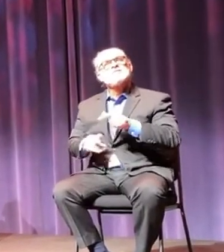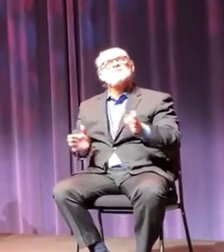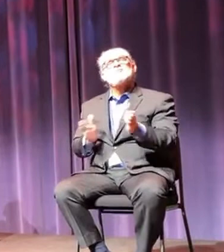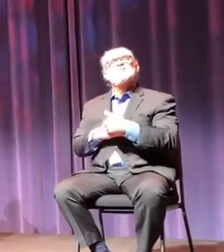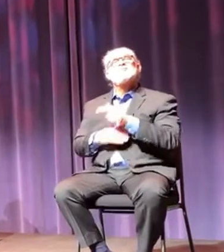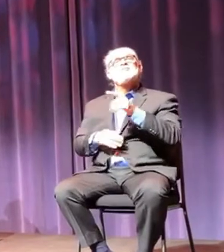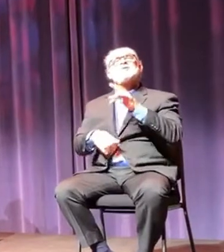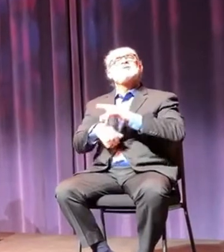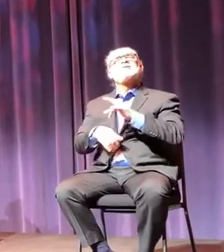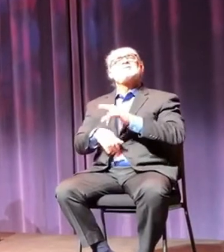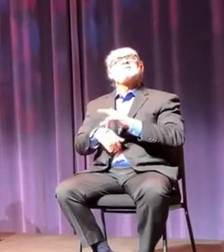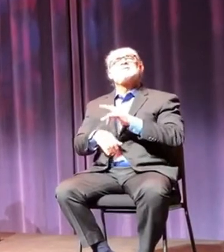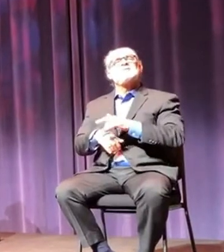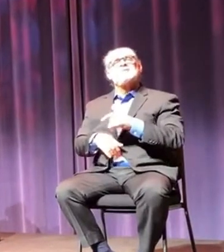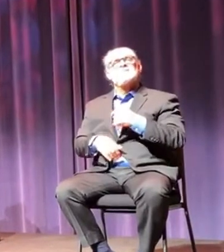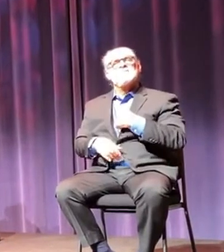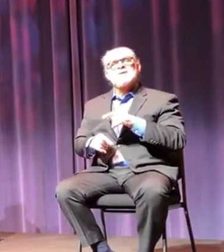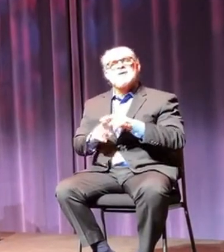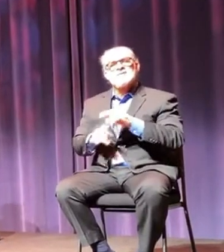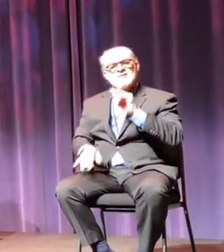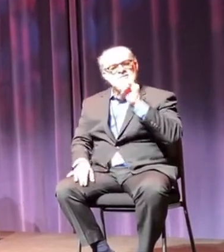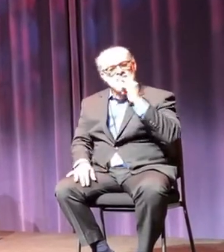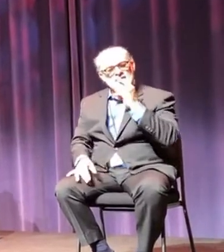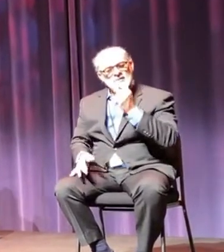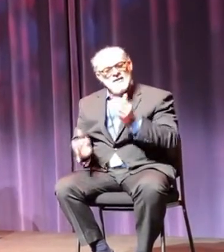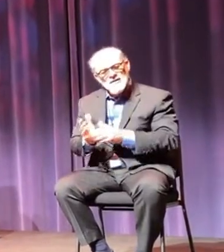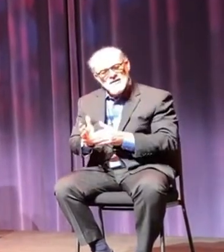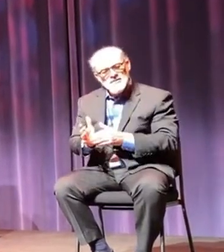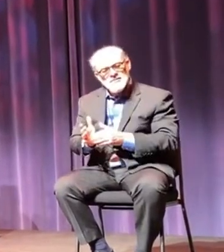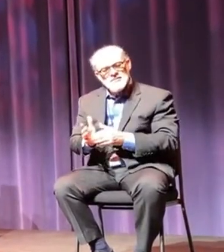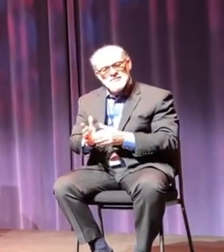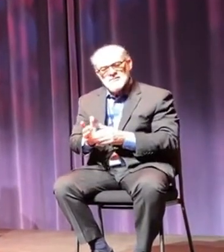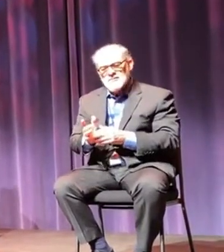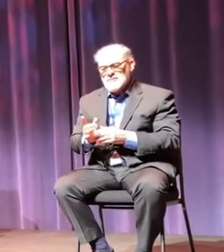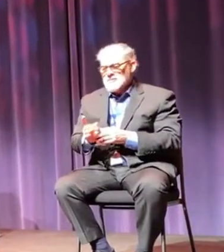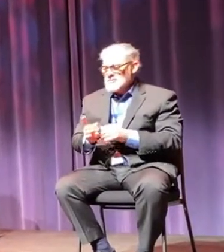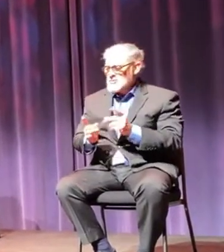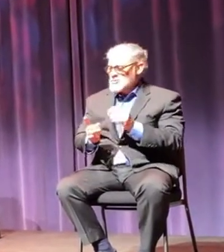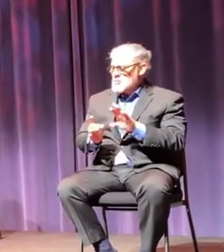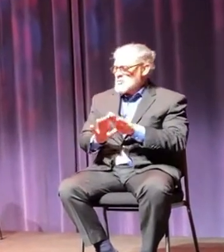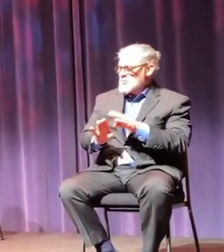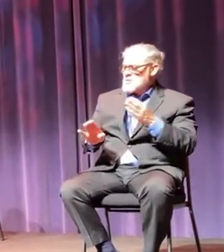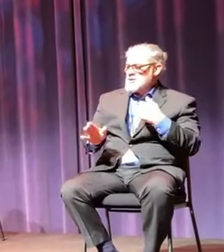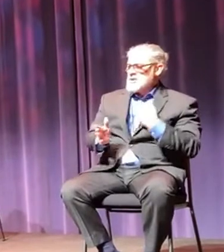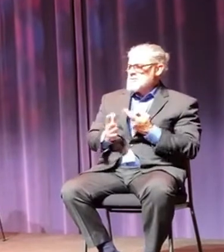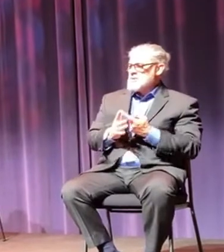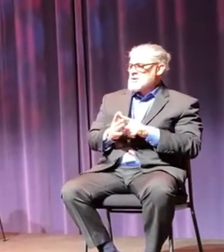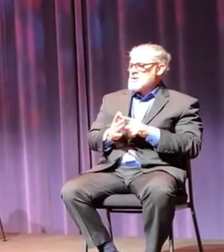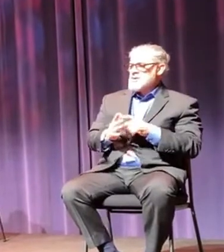you are touching me, as a child, again, the door opens and I begin beating you to death.